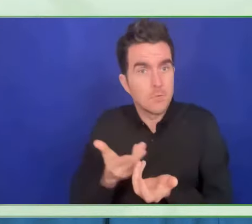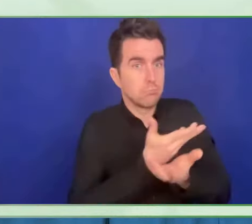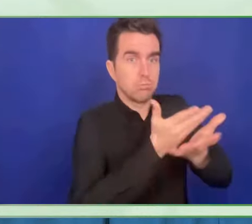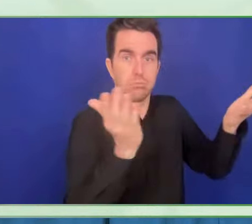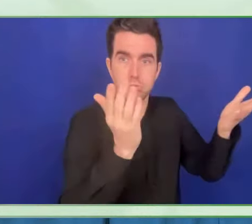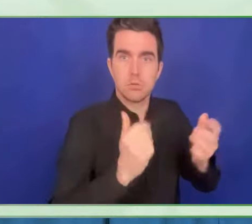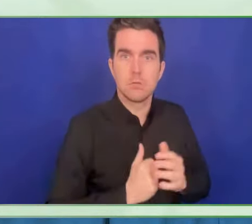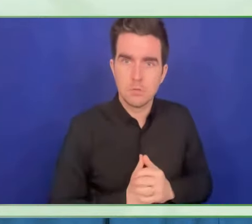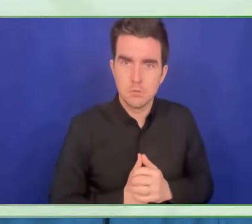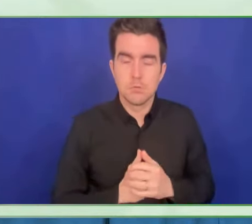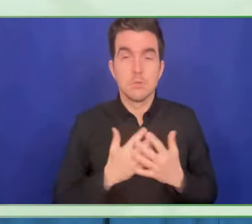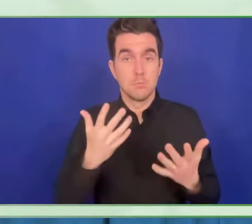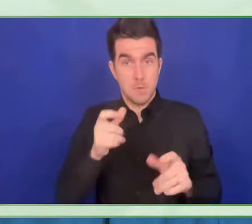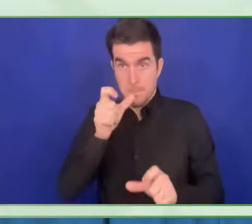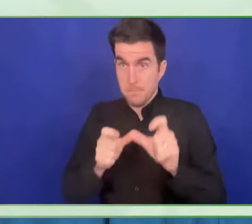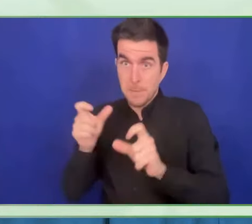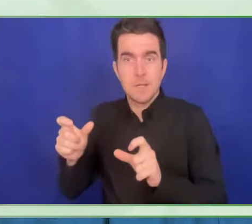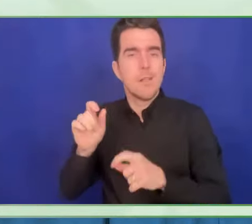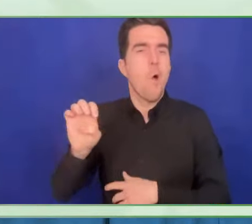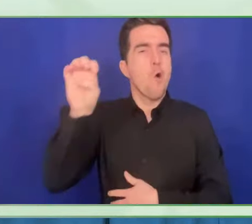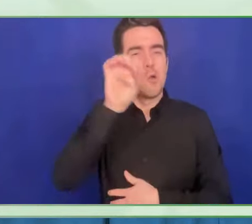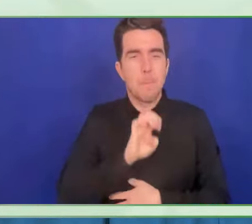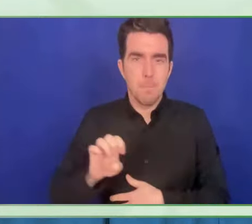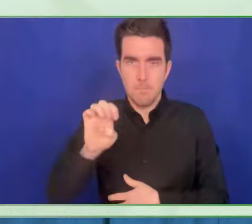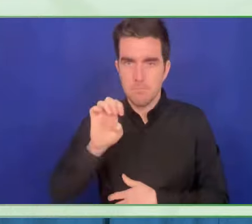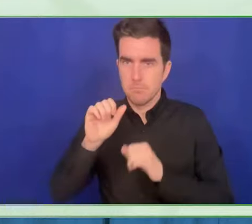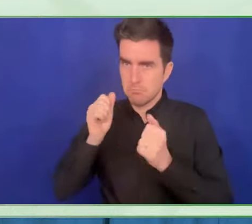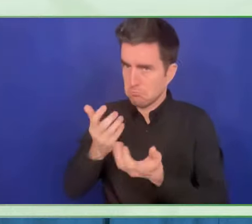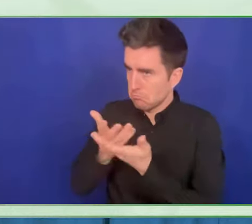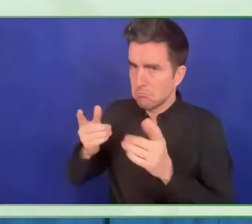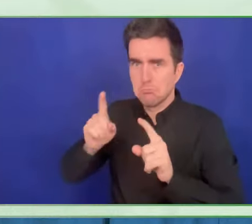Finally, we have the area on awareness raising governance and